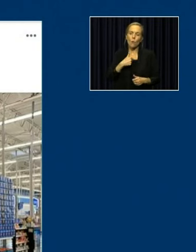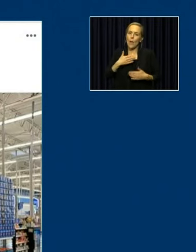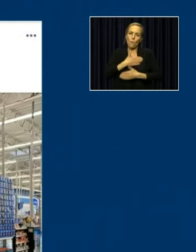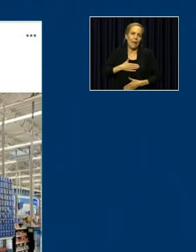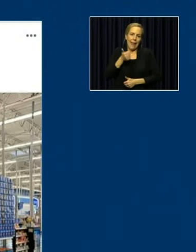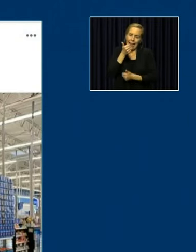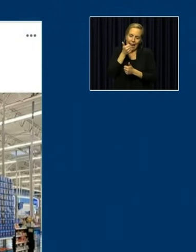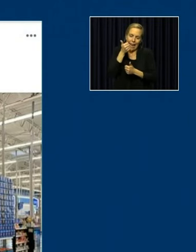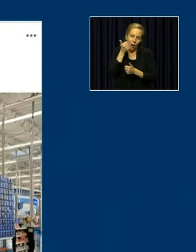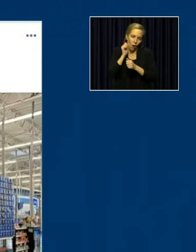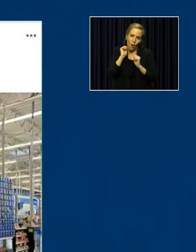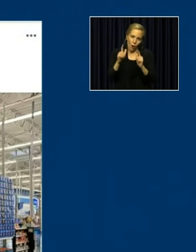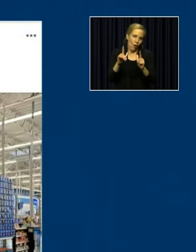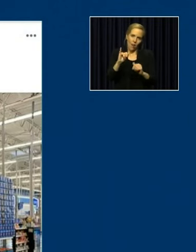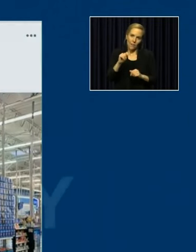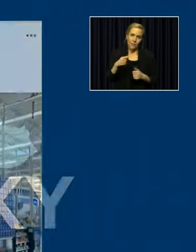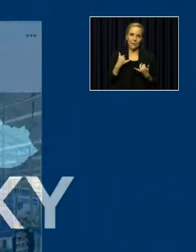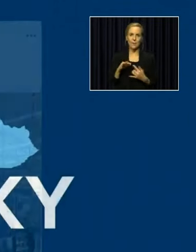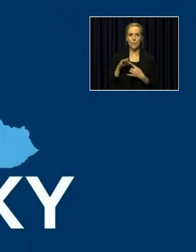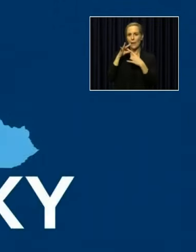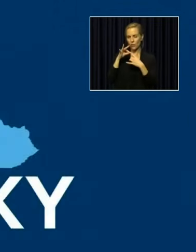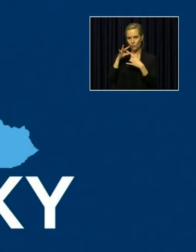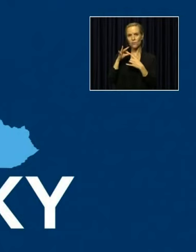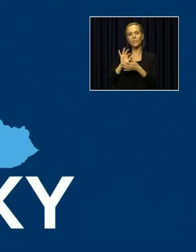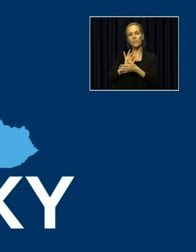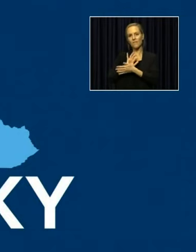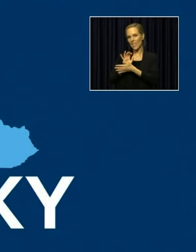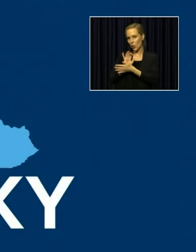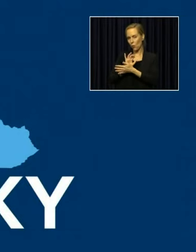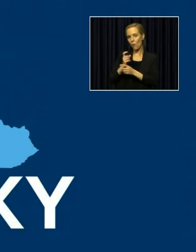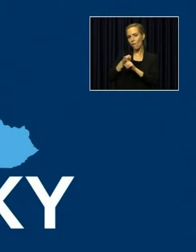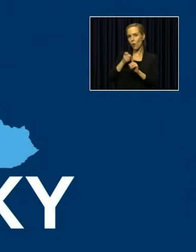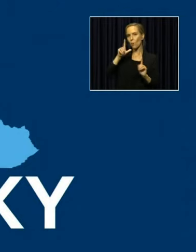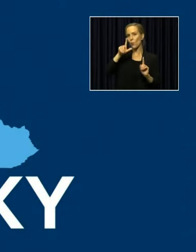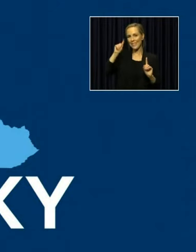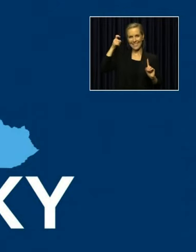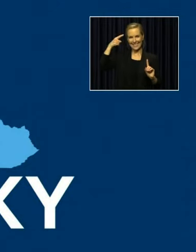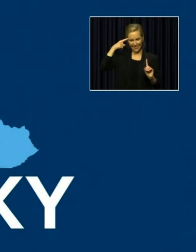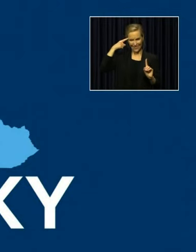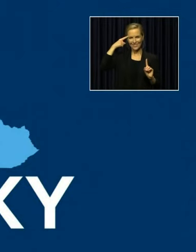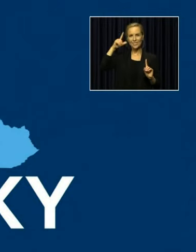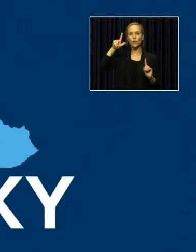COMMONWEALTH. SECONDLY I'M HAPPY THAT GOVERNOR BESHEAR HAS ASKED ME TO SPEAR THEY HAD EFFORTS OF THE TEAM